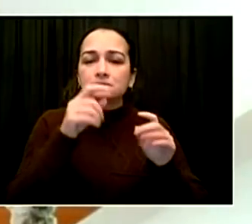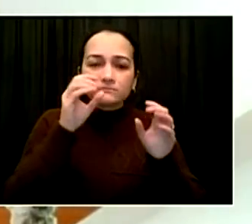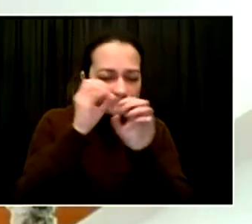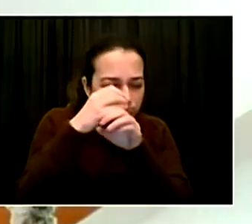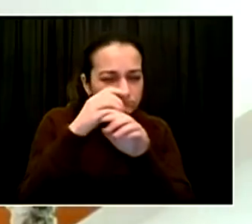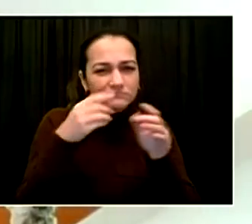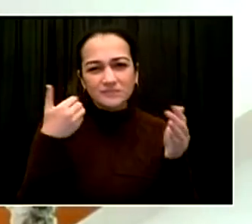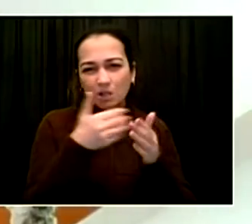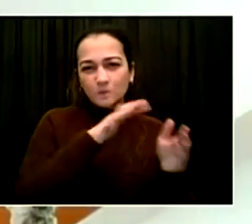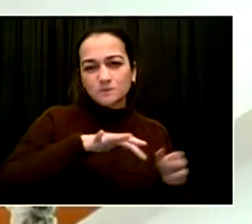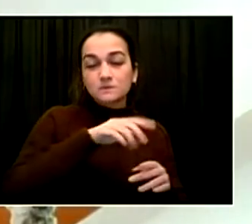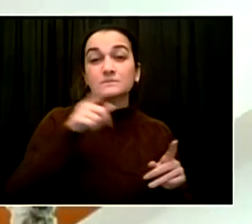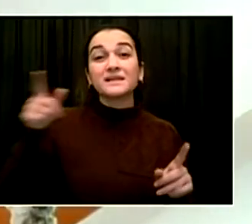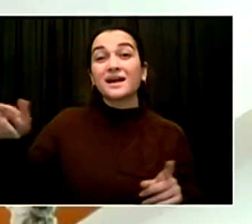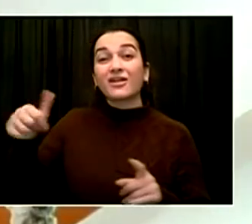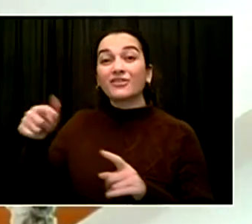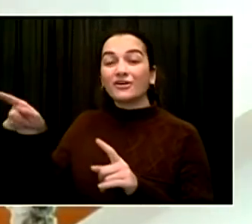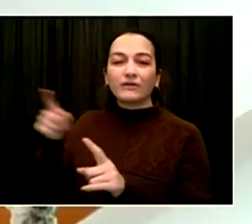TO 18 HOURS. MOST OF THEM HAVE RAPID TESTING.